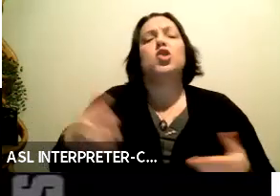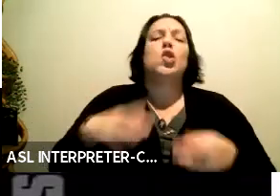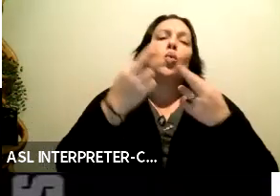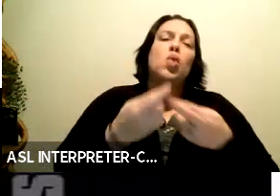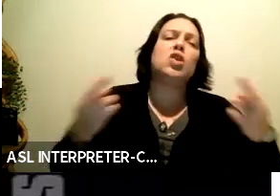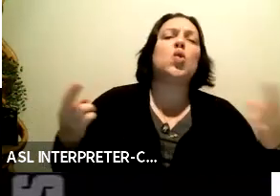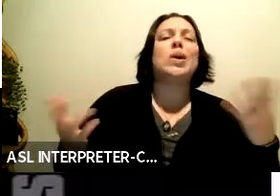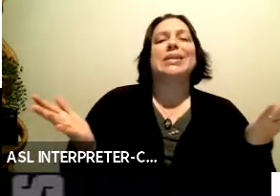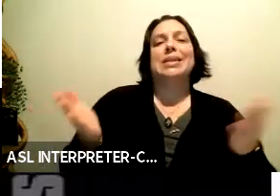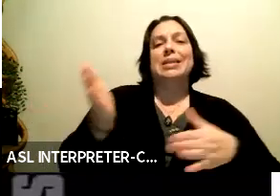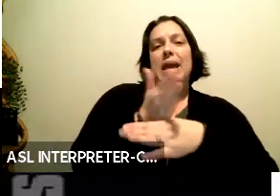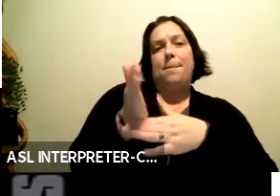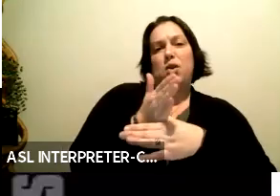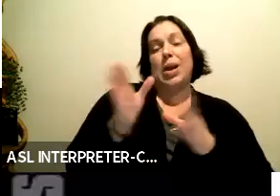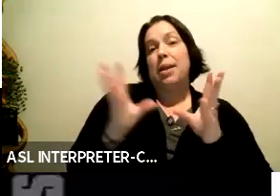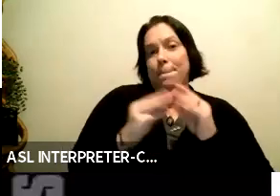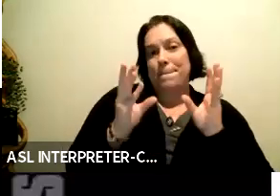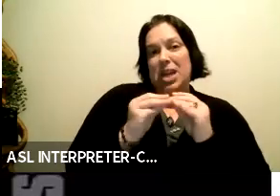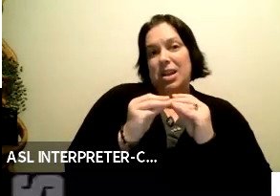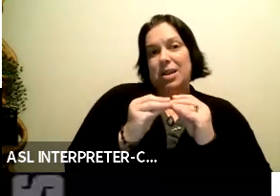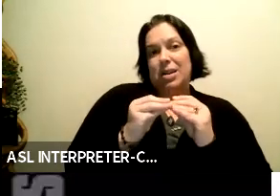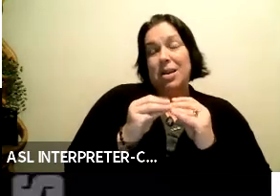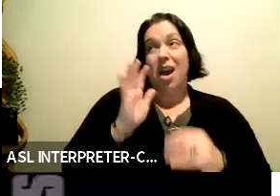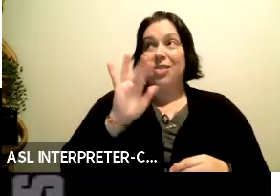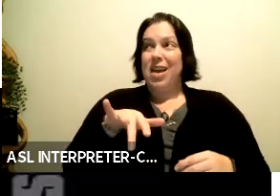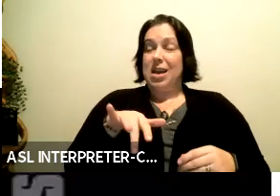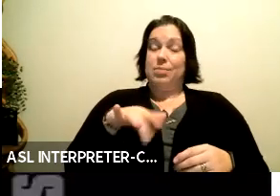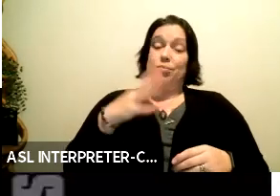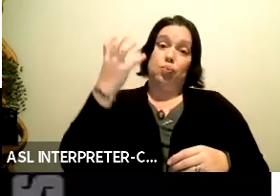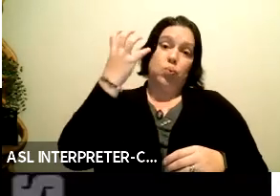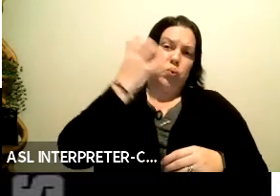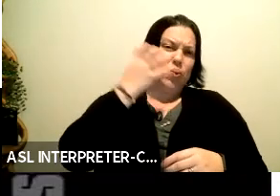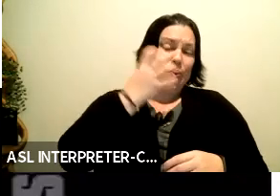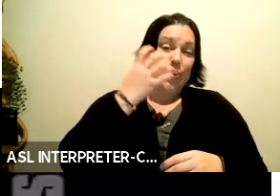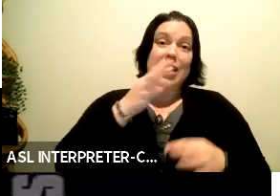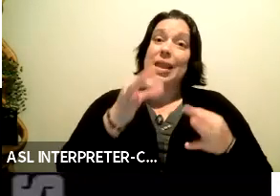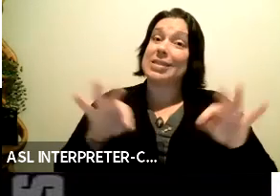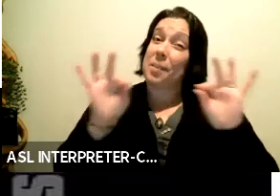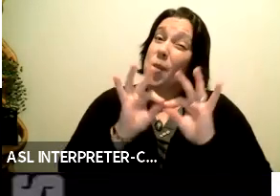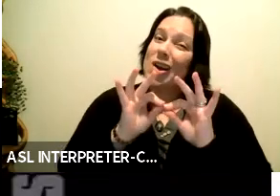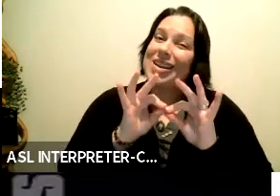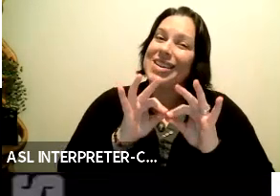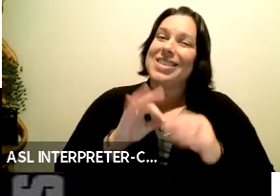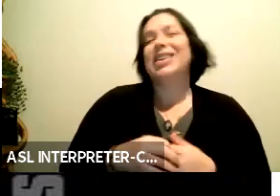between the meetings, and that listserv is just huge. Sadie also has done such an incredible job